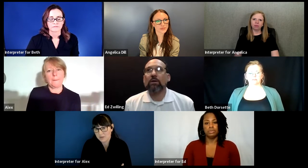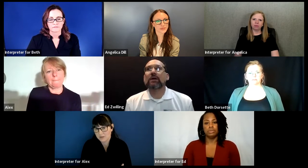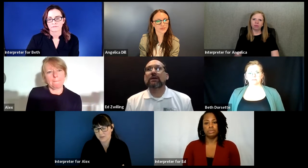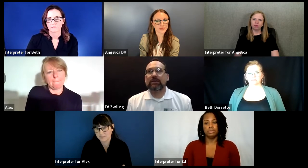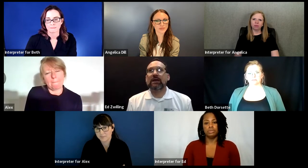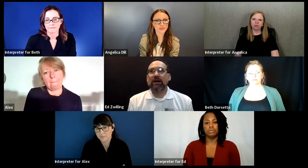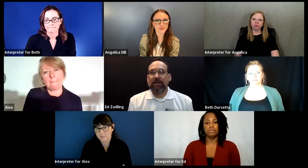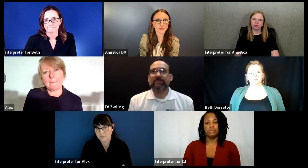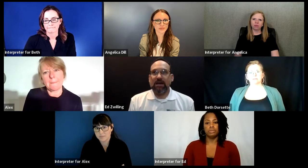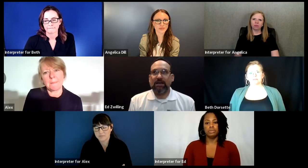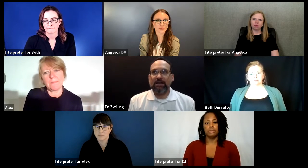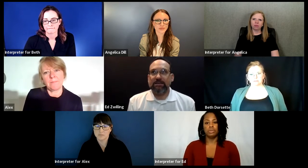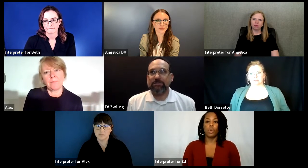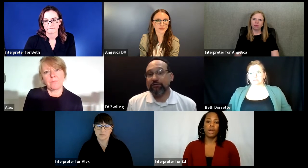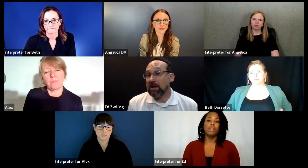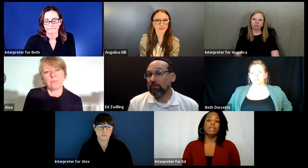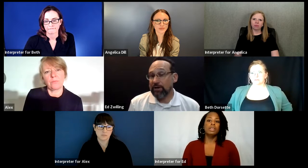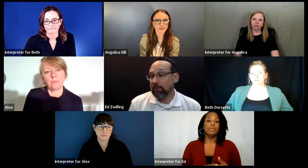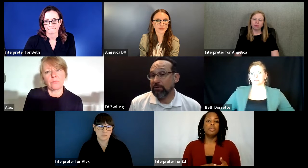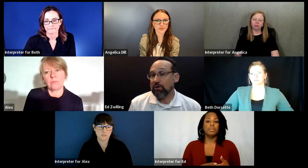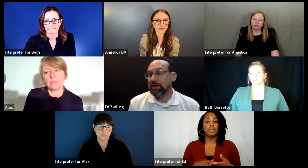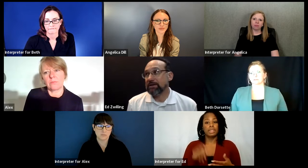Yeah, is to follow it up.